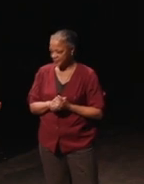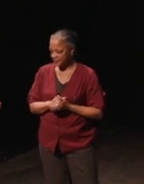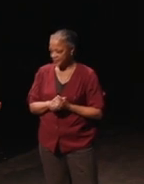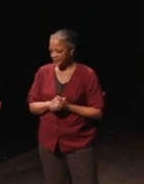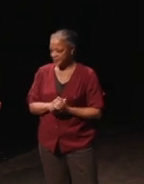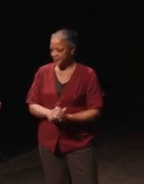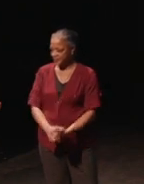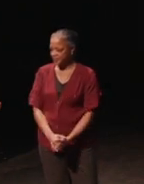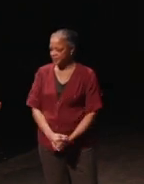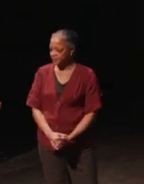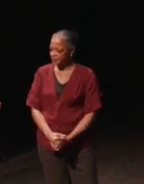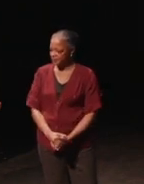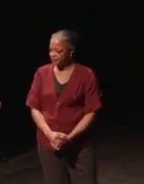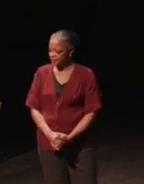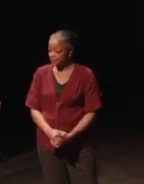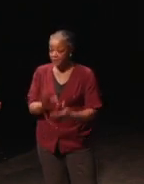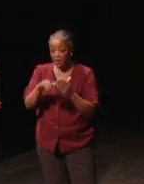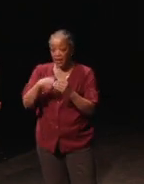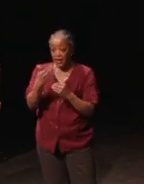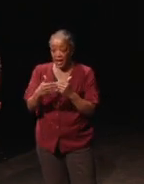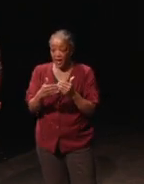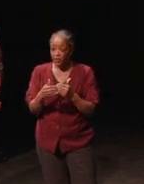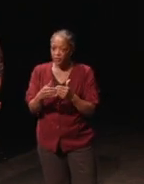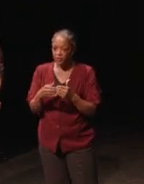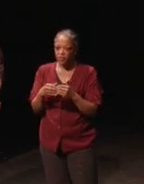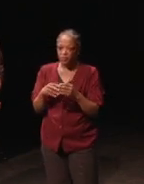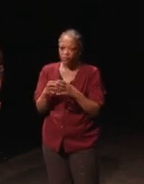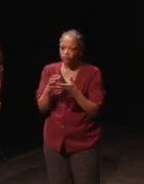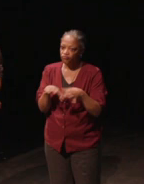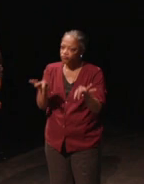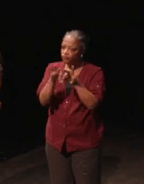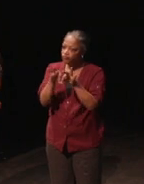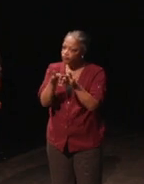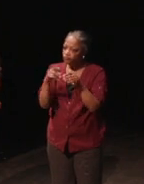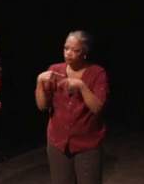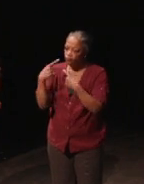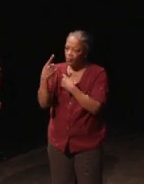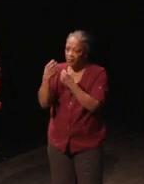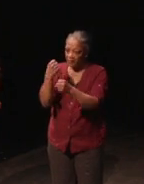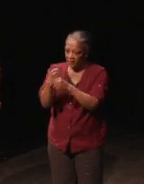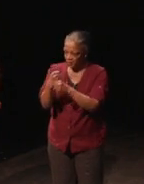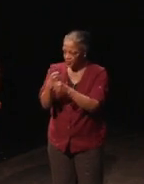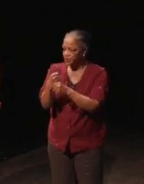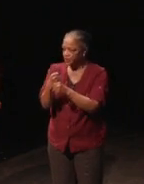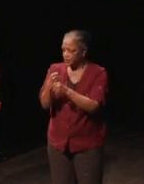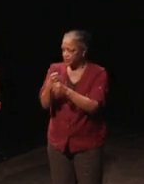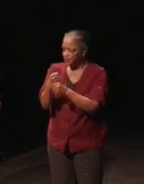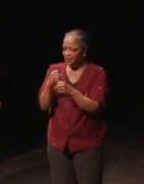Next, there are really strong thread that there's been over the past year. It has been initiatives,